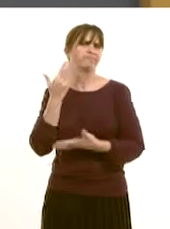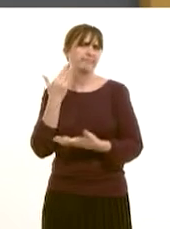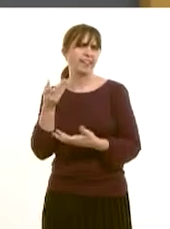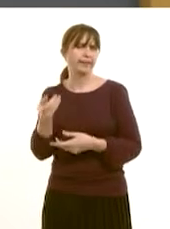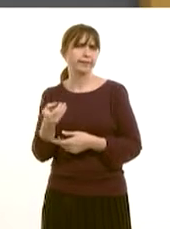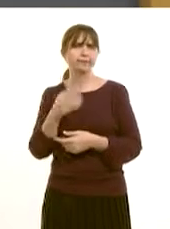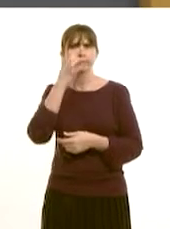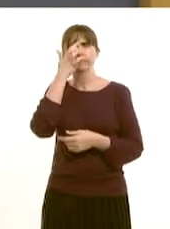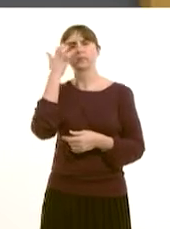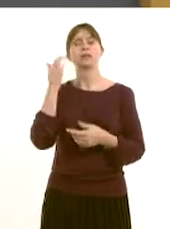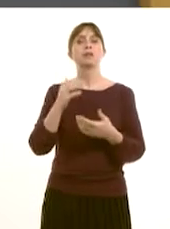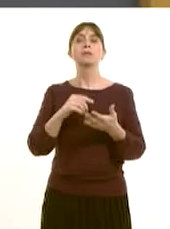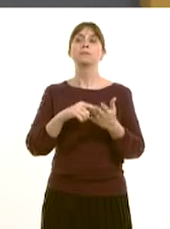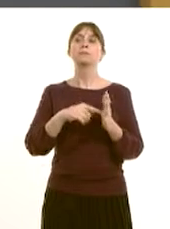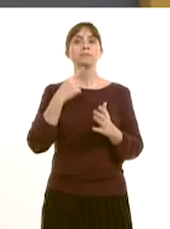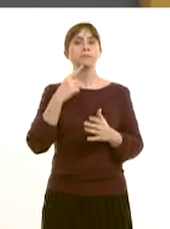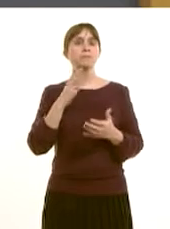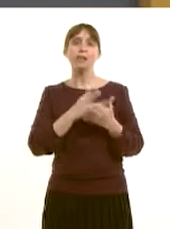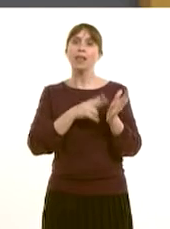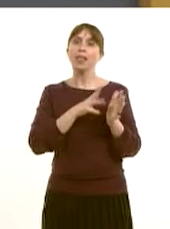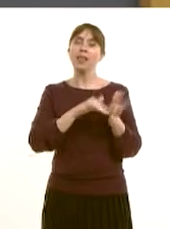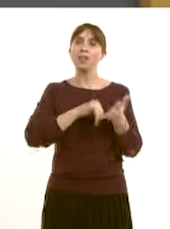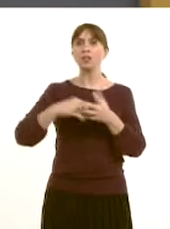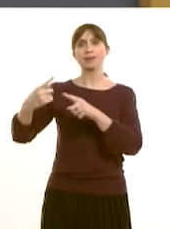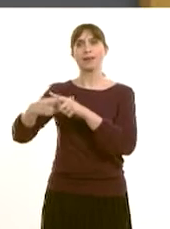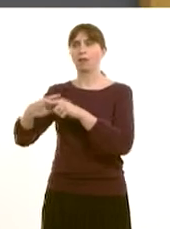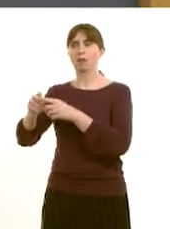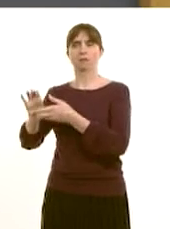should not be funded by the NHS in England due to the cost.